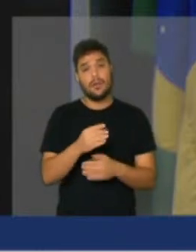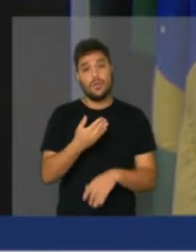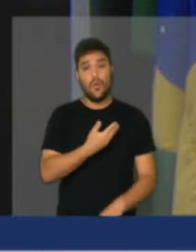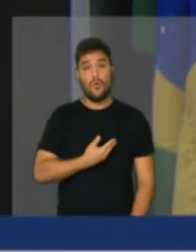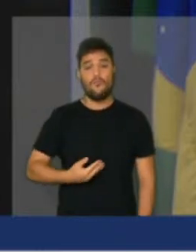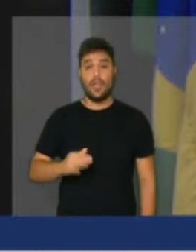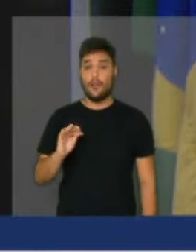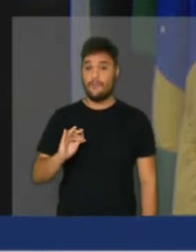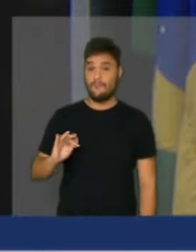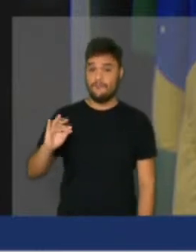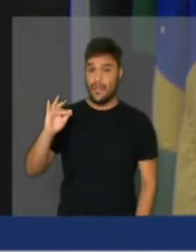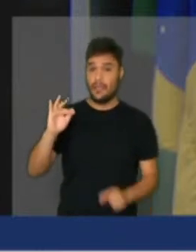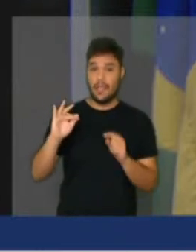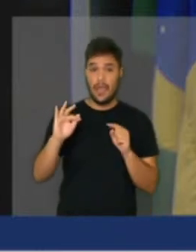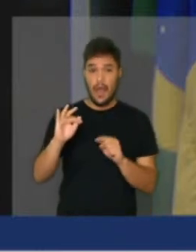FEDERAL PELAS CONCESSÕES DE INCENTIVOS VINCULADO AO